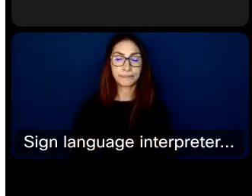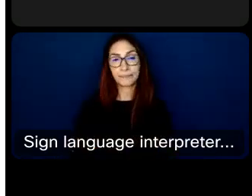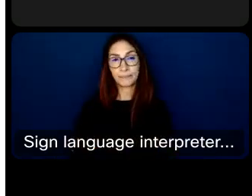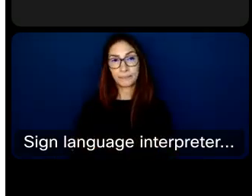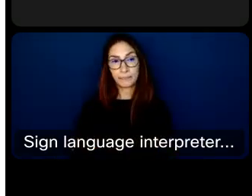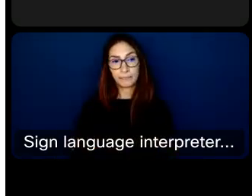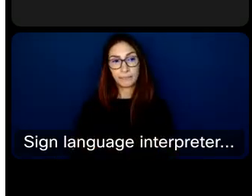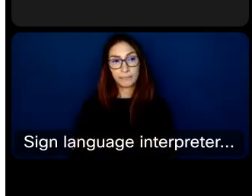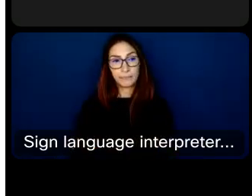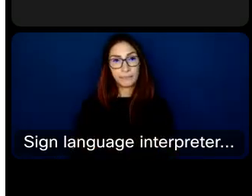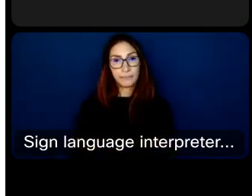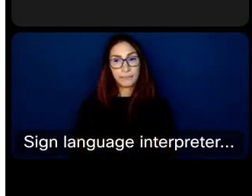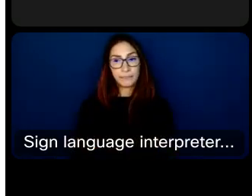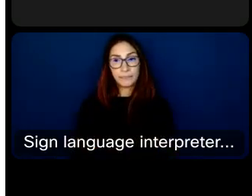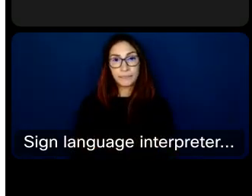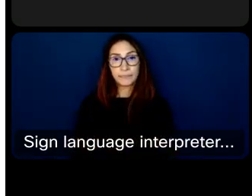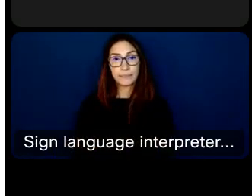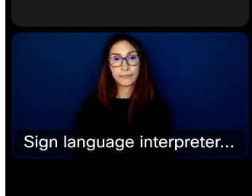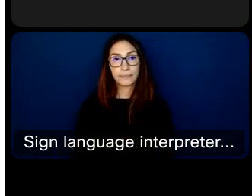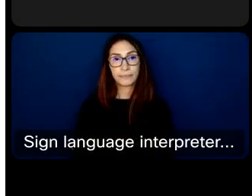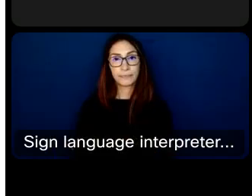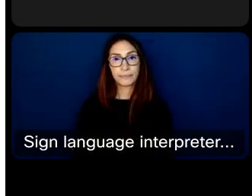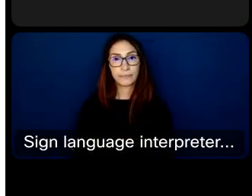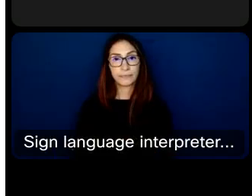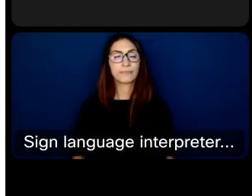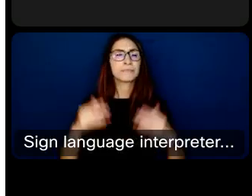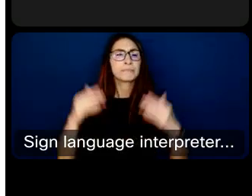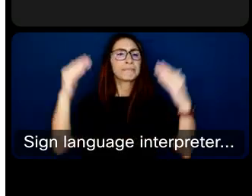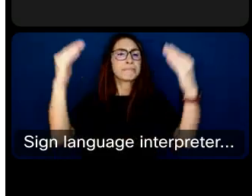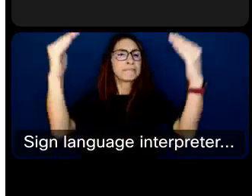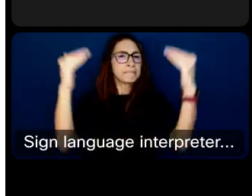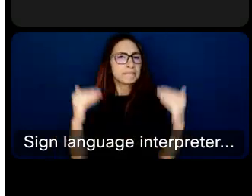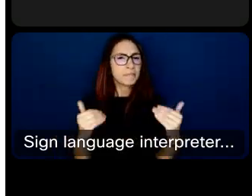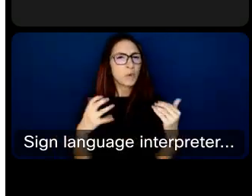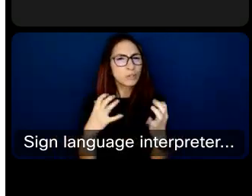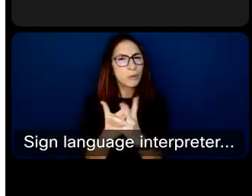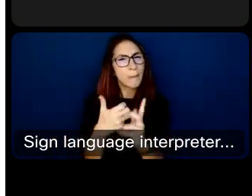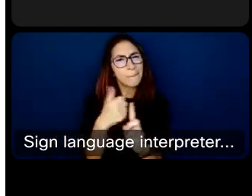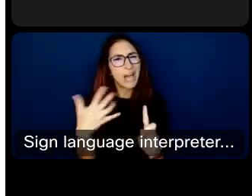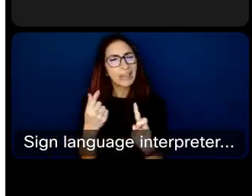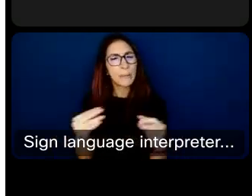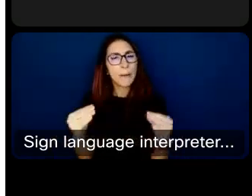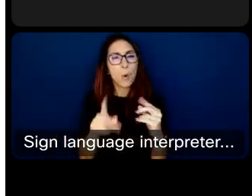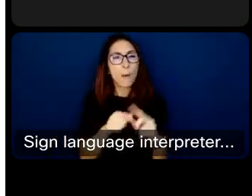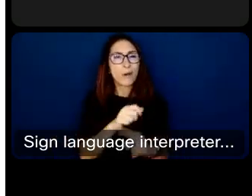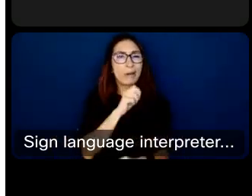about the intersection of aging with HIV and kind of how having